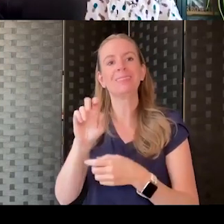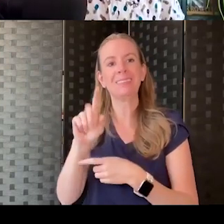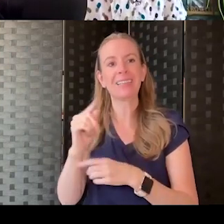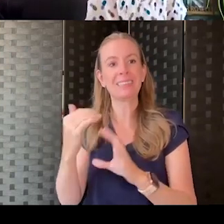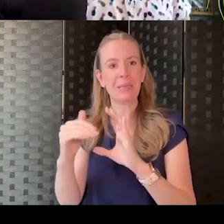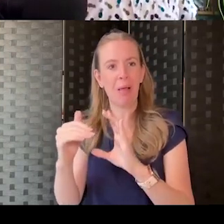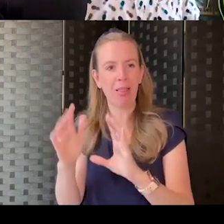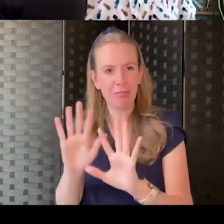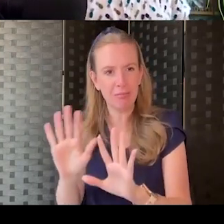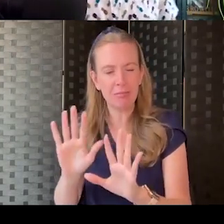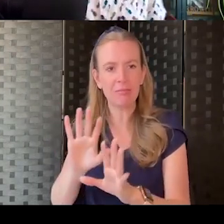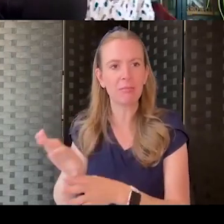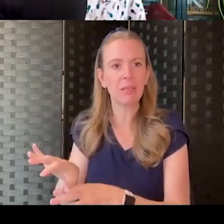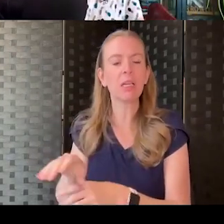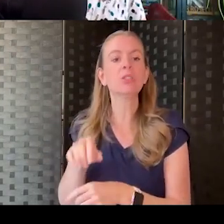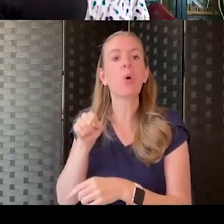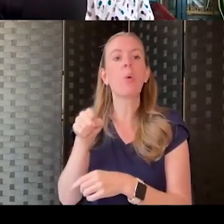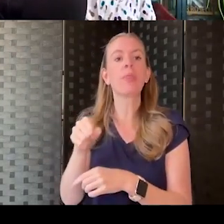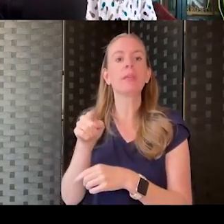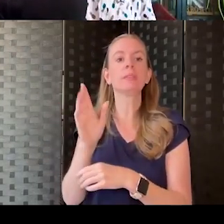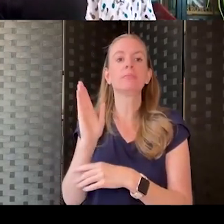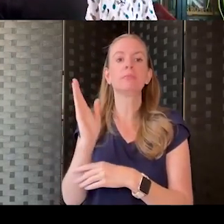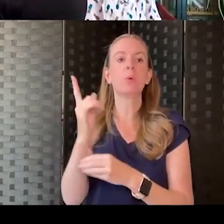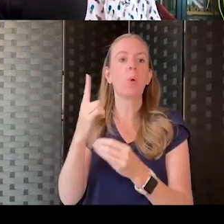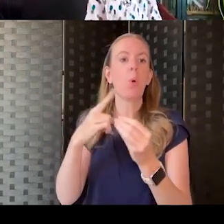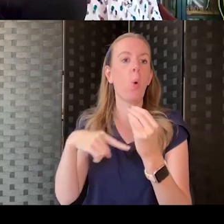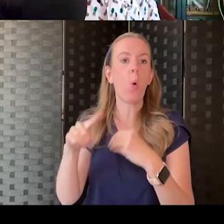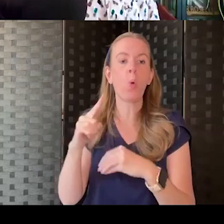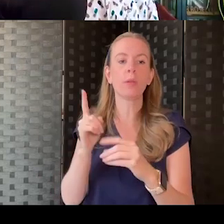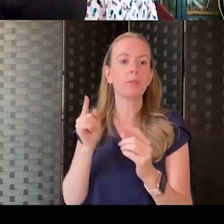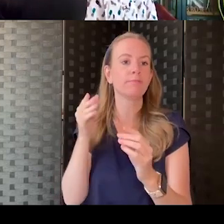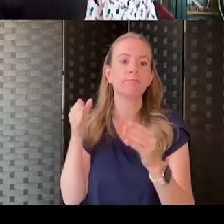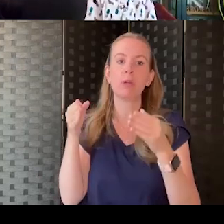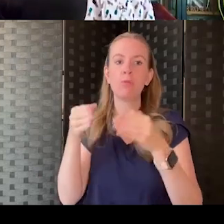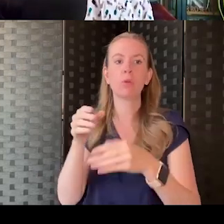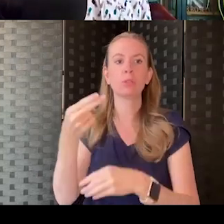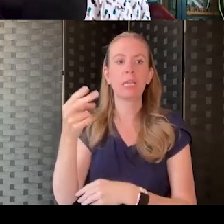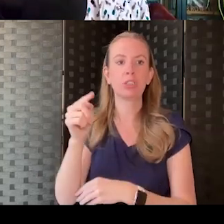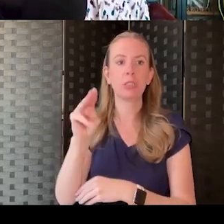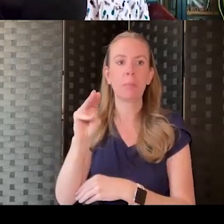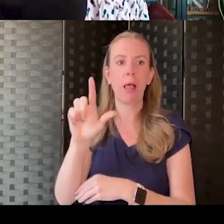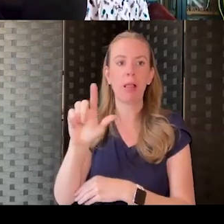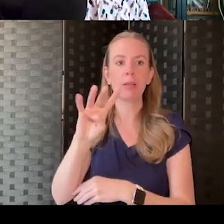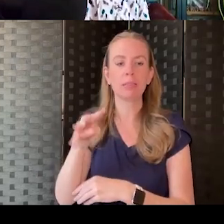Okay. So this talk only cares about HTML tables. I may mention ARIA table roles and passing simply